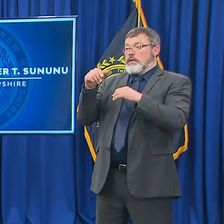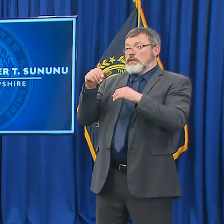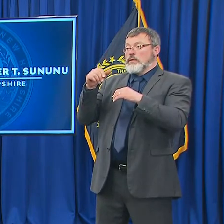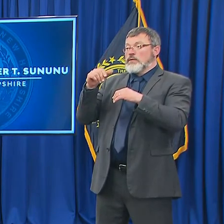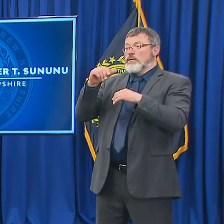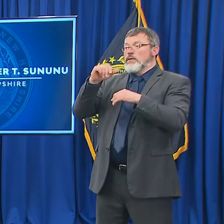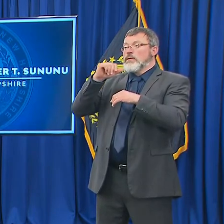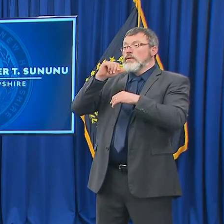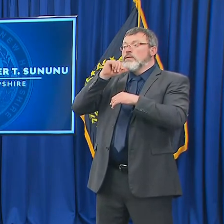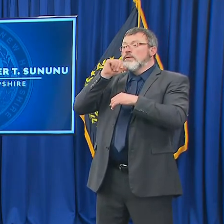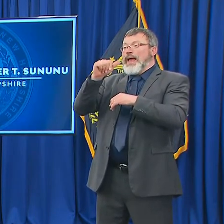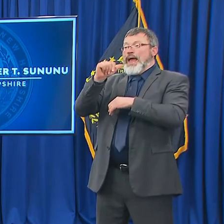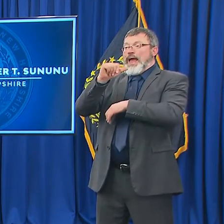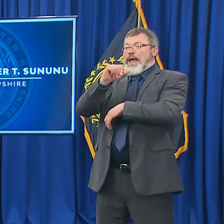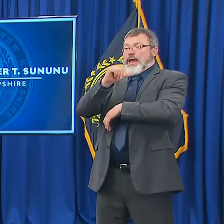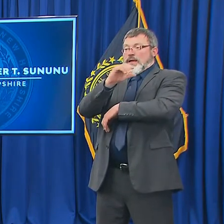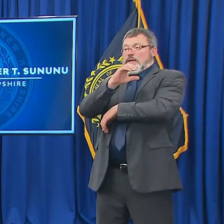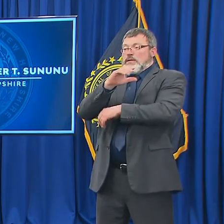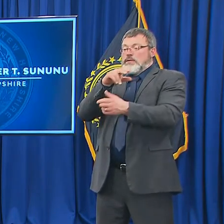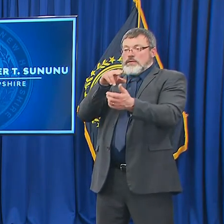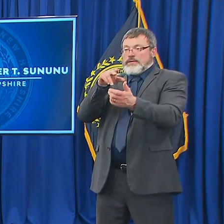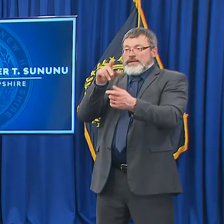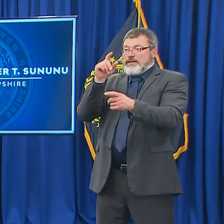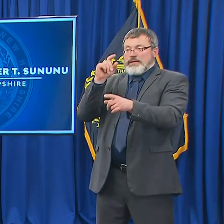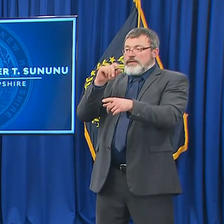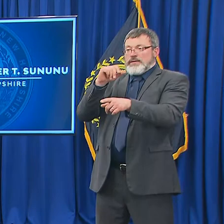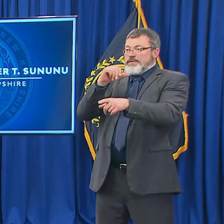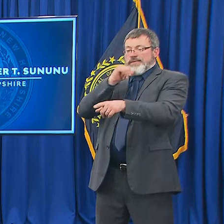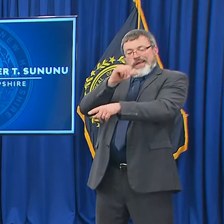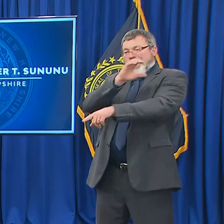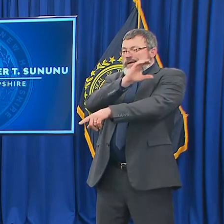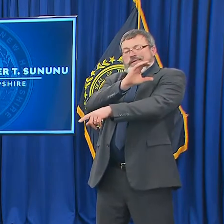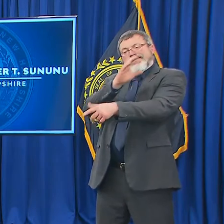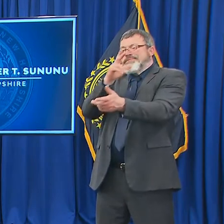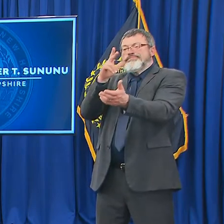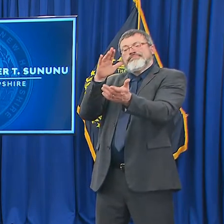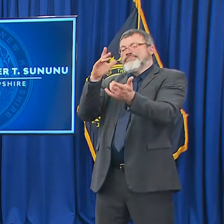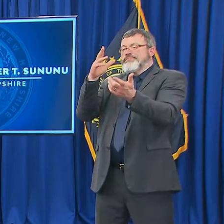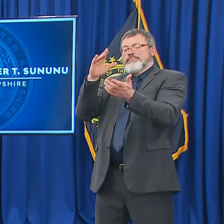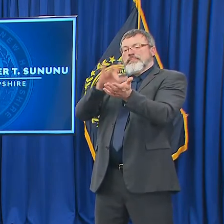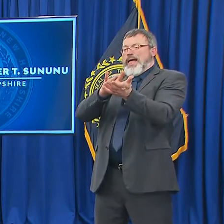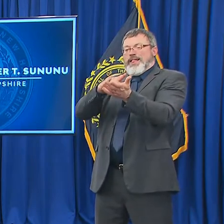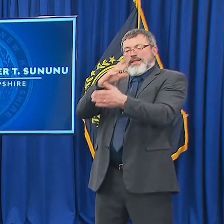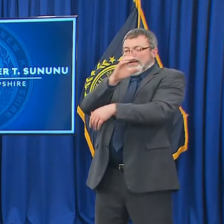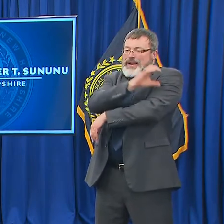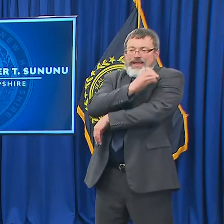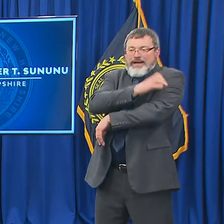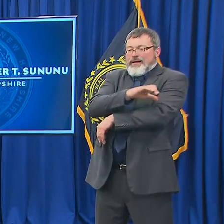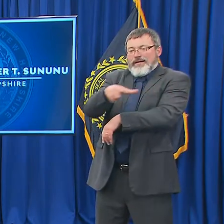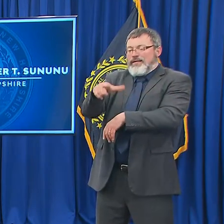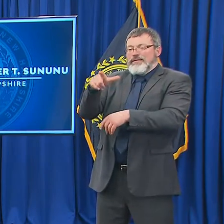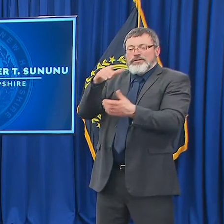have been reported over the past couple of weeks The governor was just talking about the success story of the schools where there's less